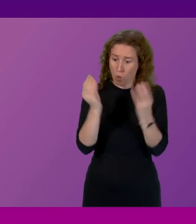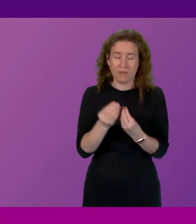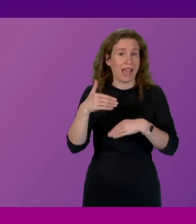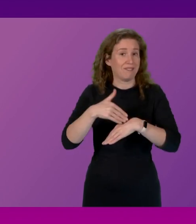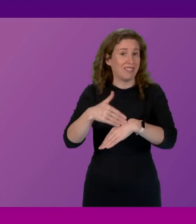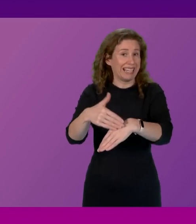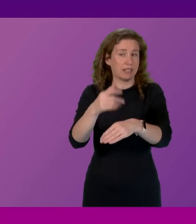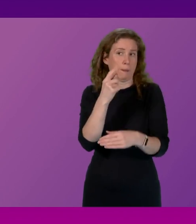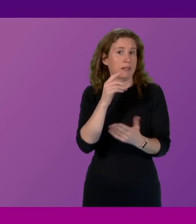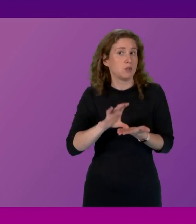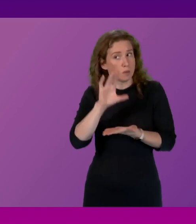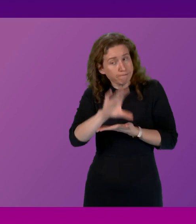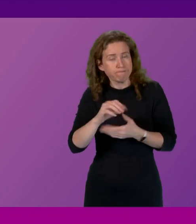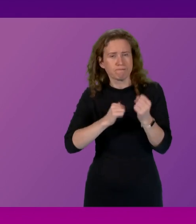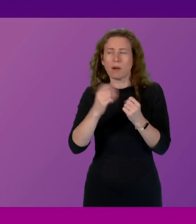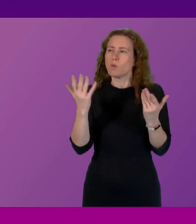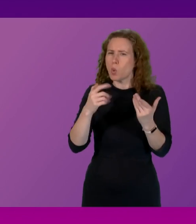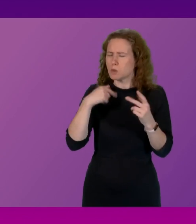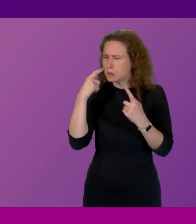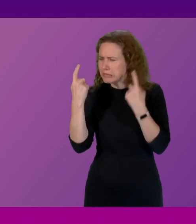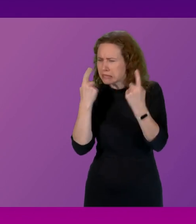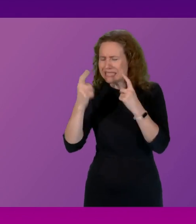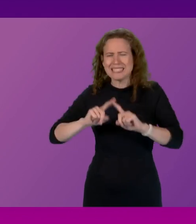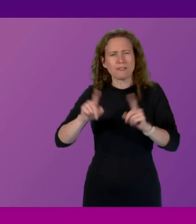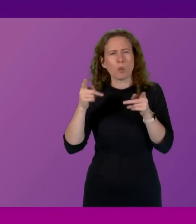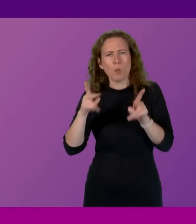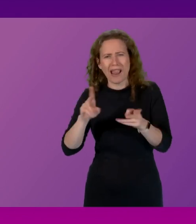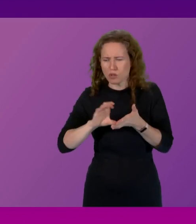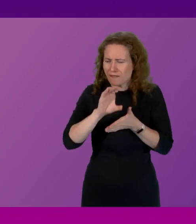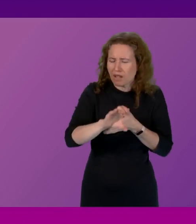We will of course look at what innovative finance models we can use to power infrastructure